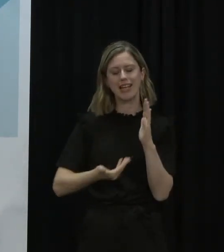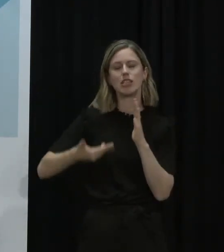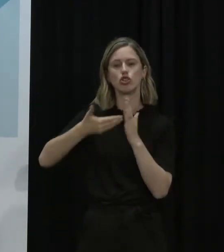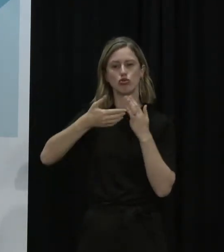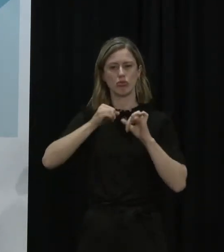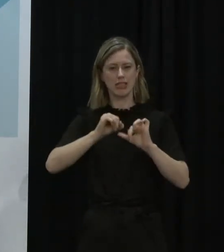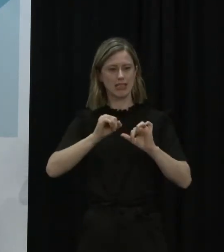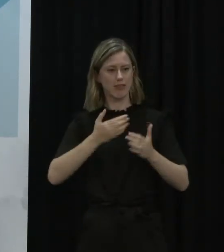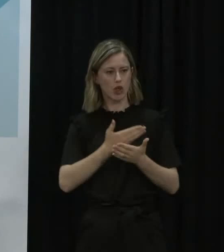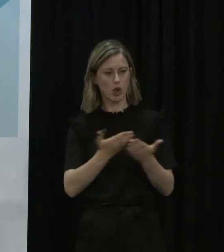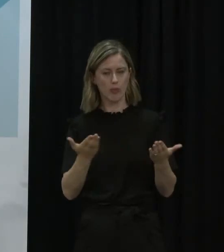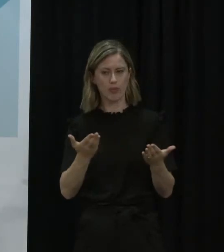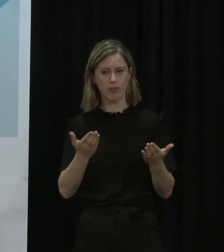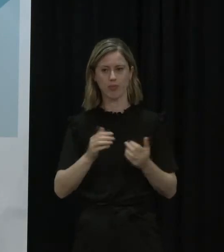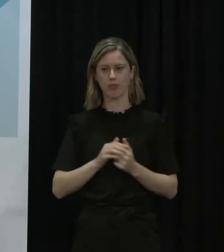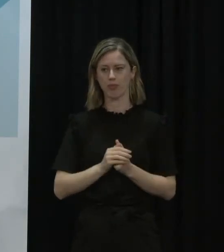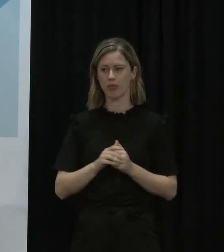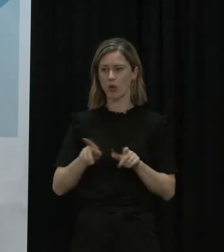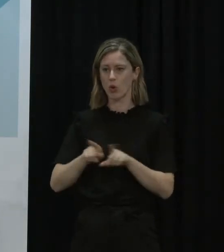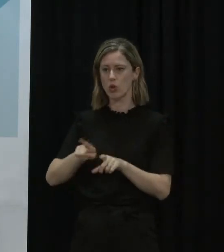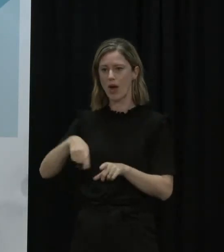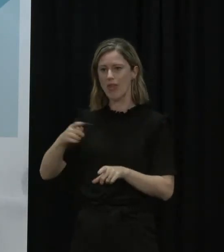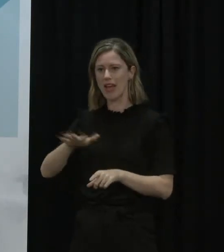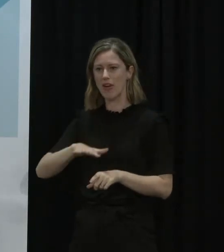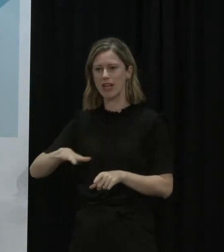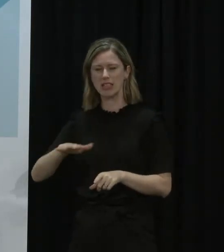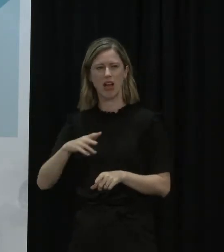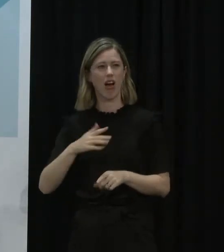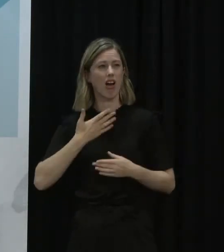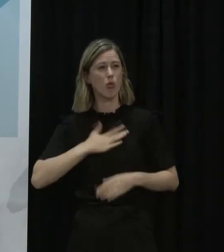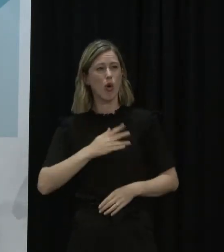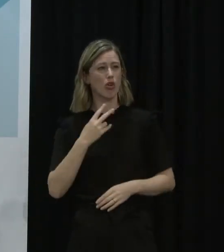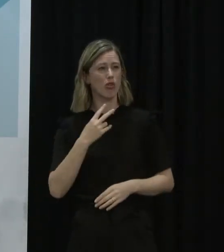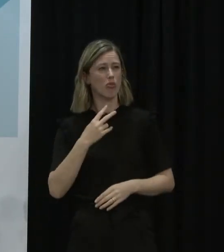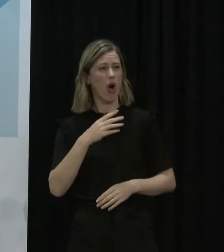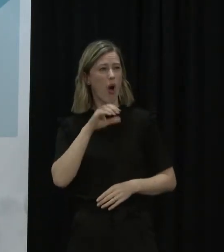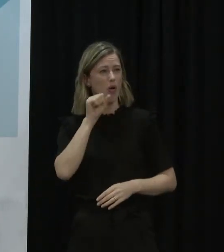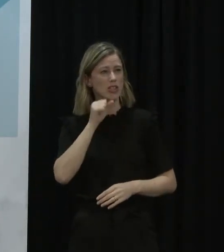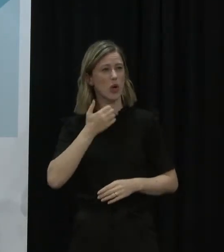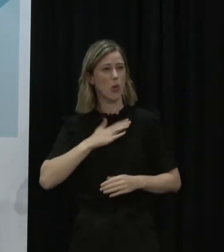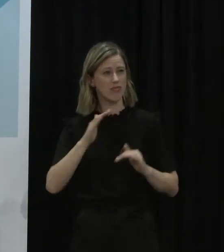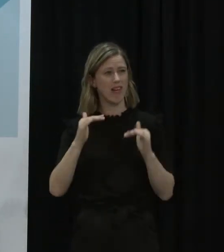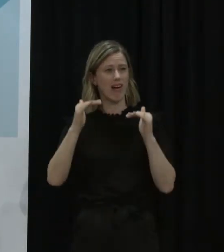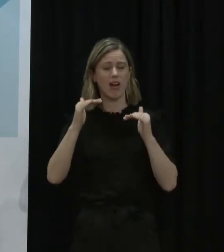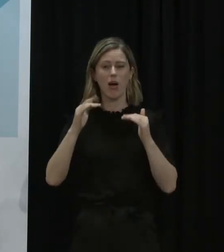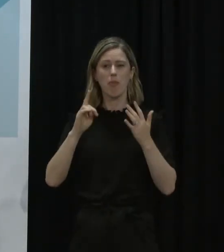may have concern. We are doing this now because we do believe it adds an extra layer. And on